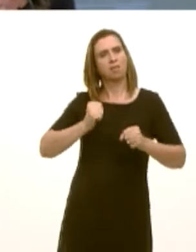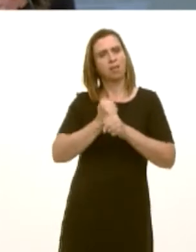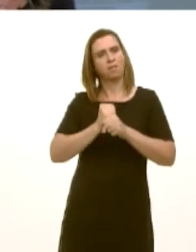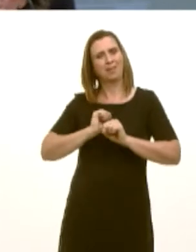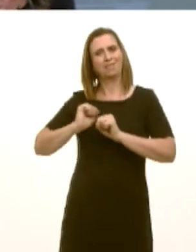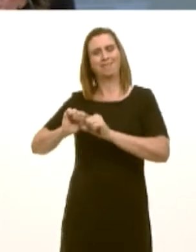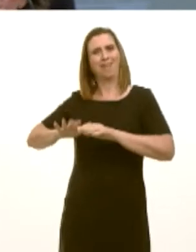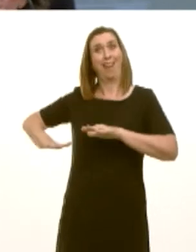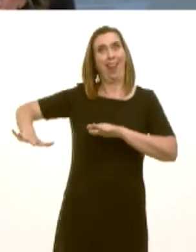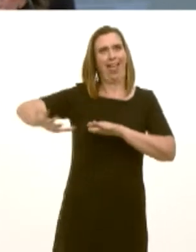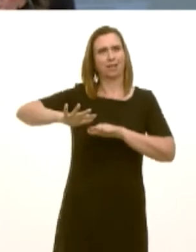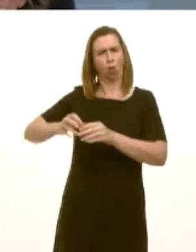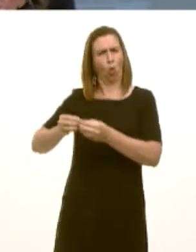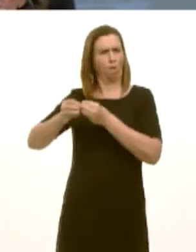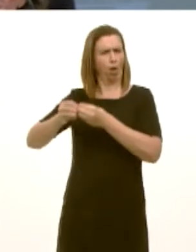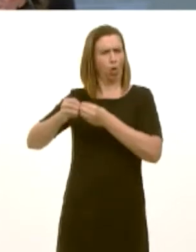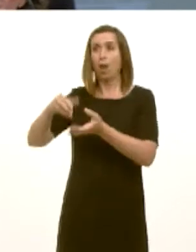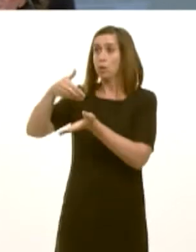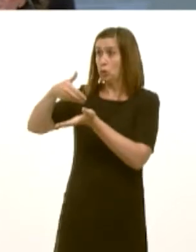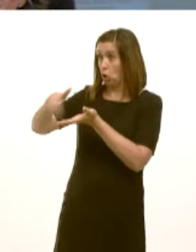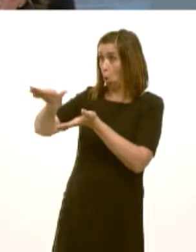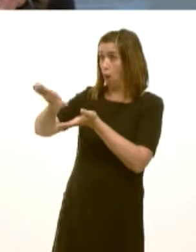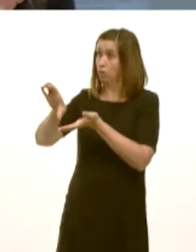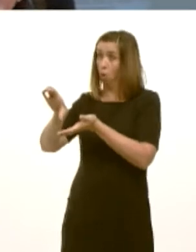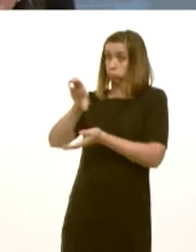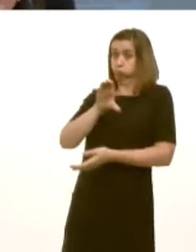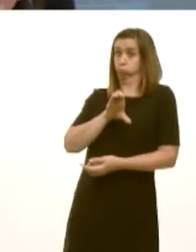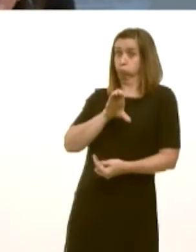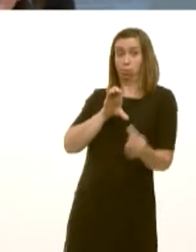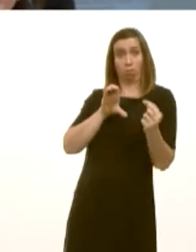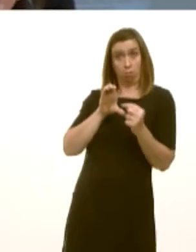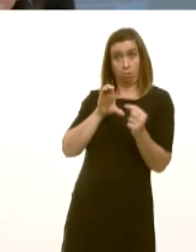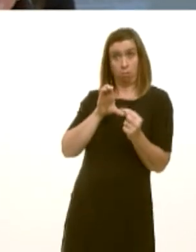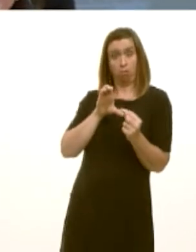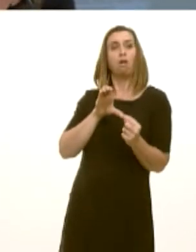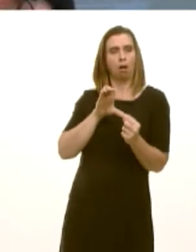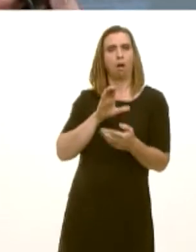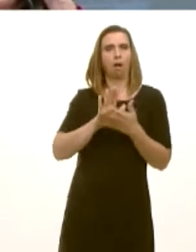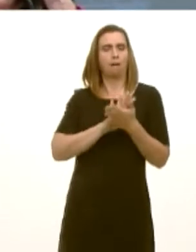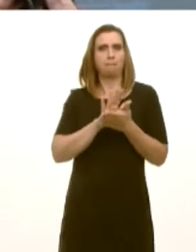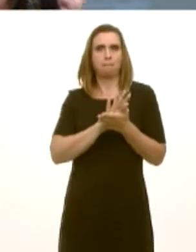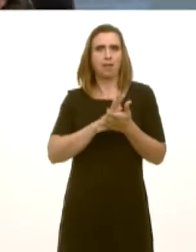valuable Government-owned land, and the greater amount that was achieved by that sale obviously would mean a greater impact for regeneration.